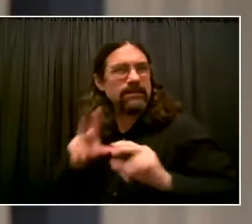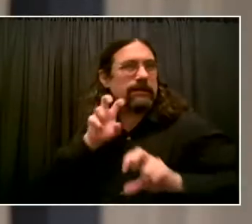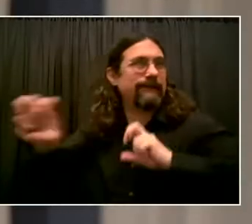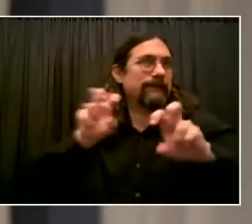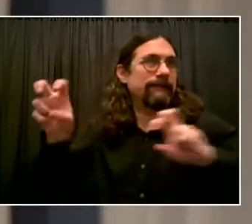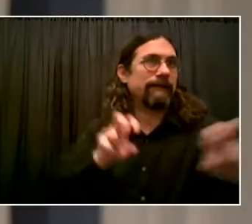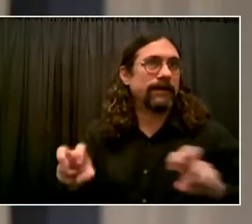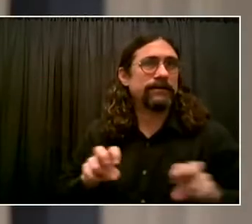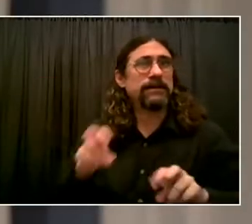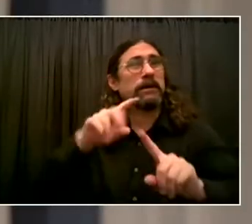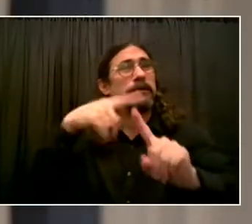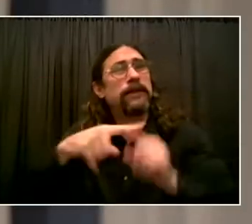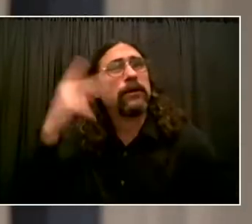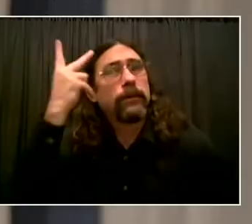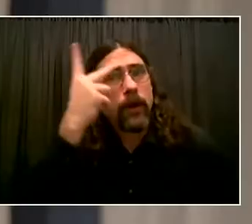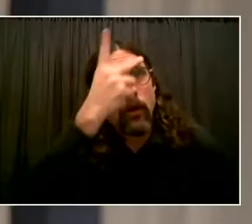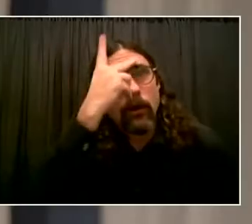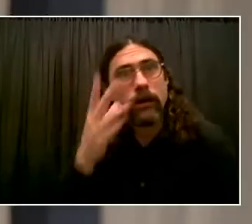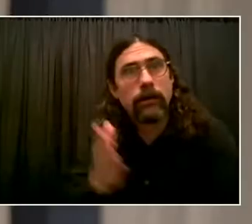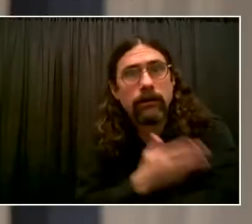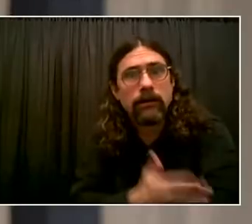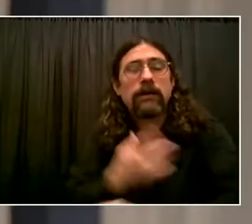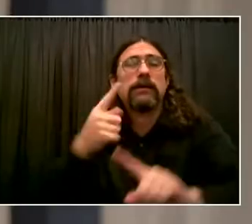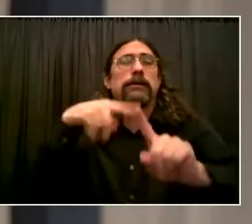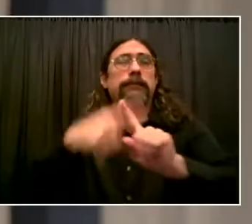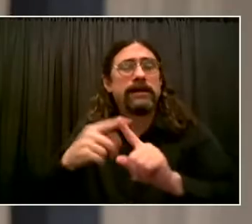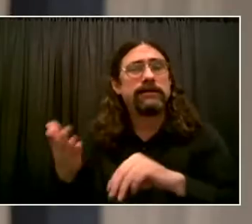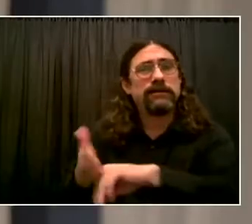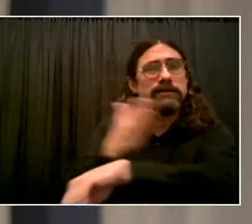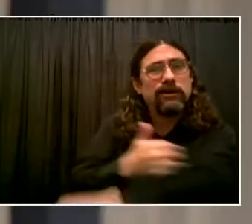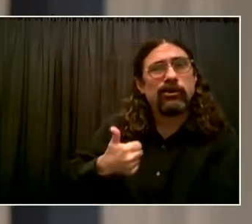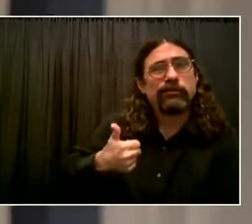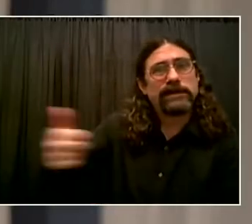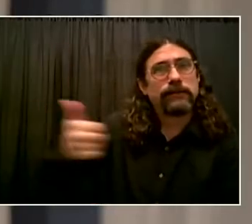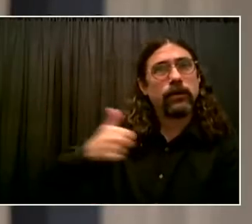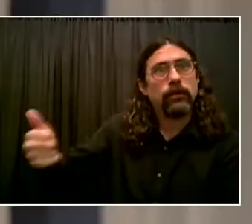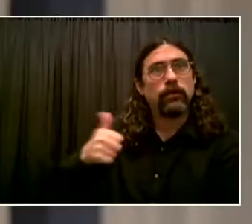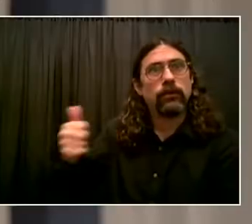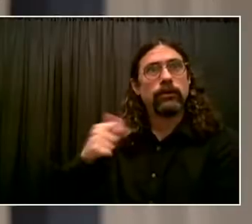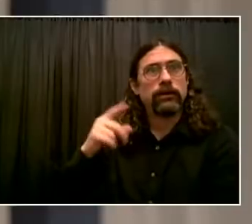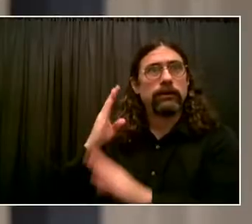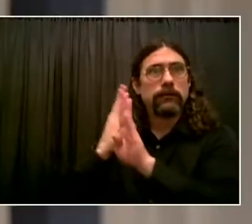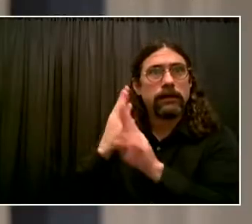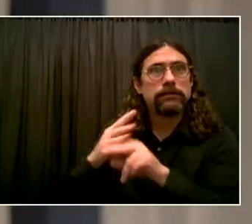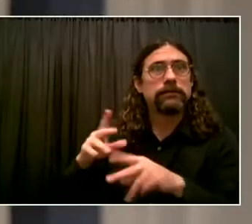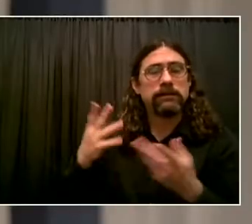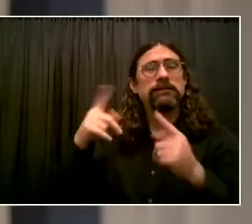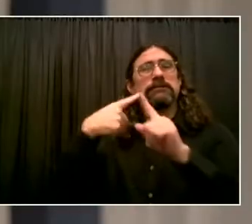COMMUNITY U SE AND IMPROVEMENT OF THE PLACES SO IMPORTANT TO EVERY NEW